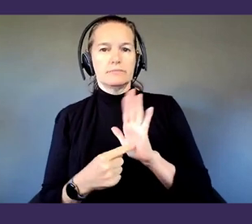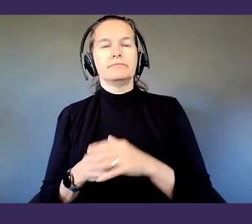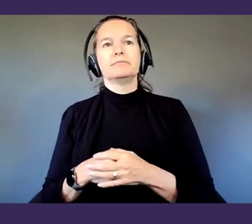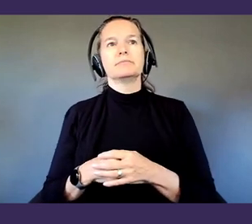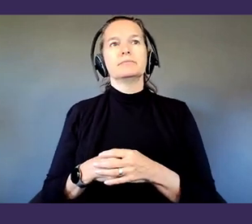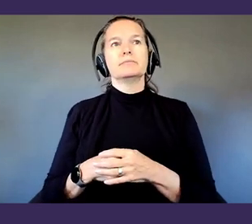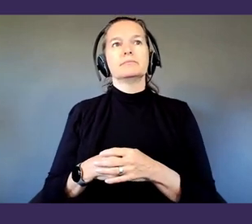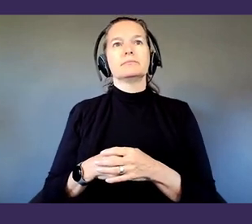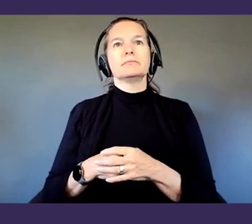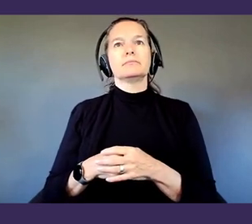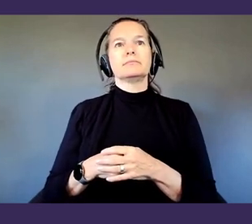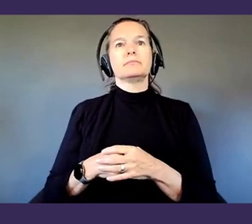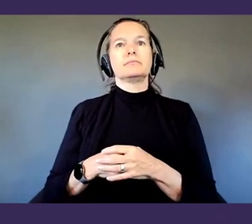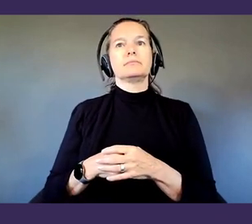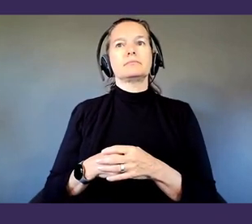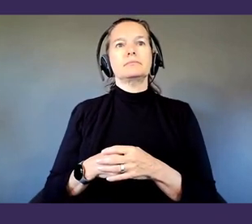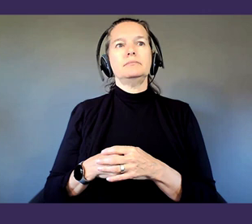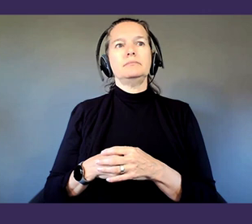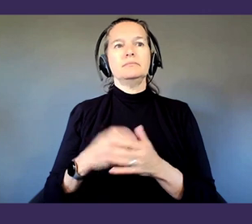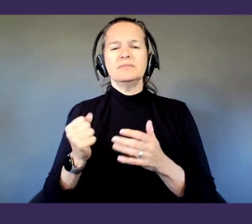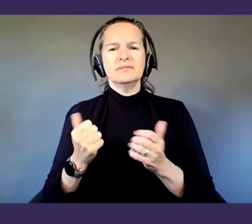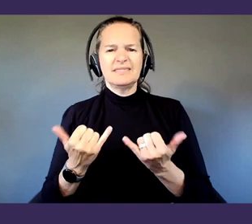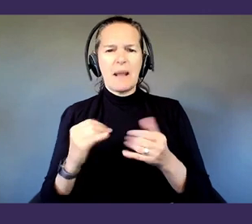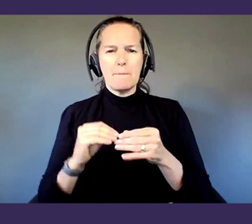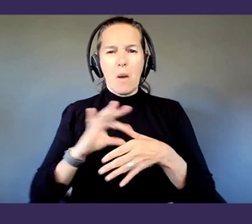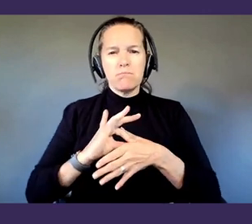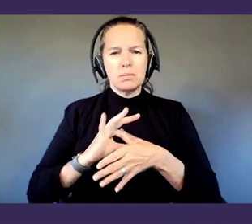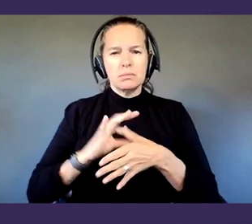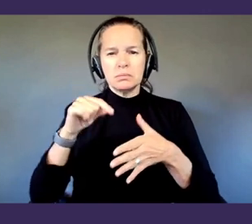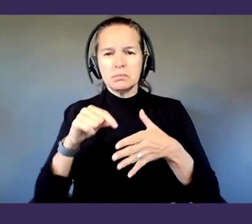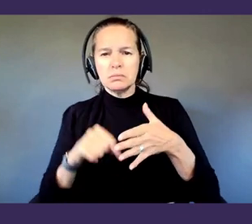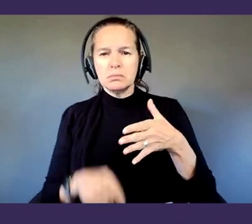So let's get more into protections for decision-makers, right?